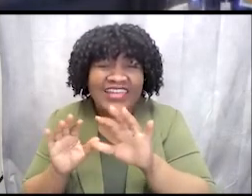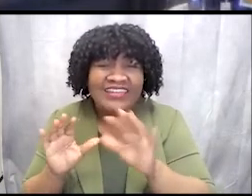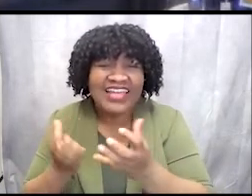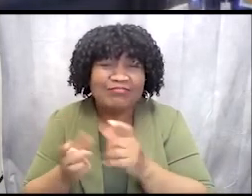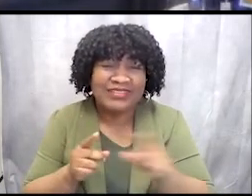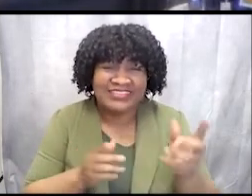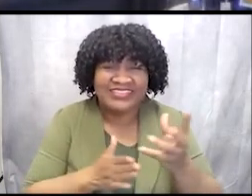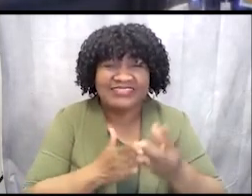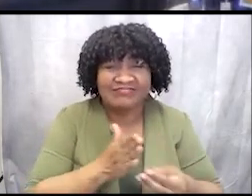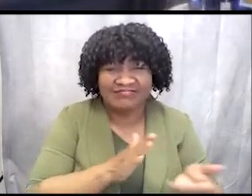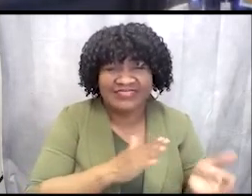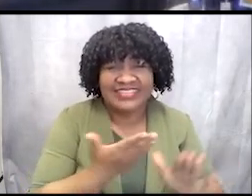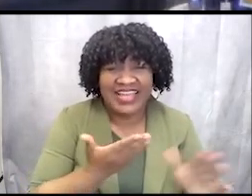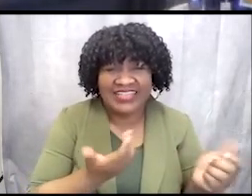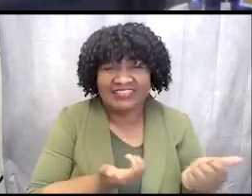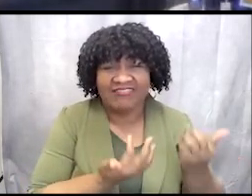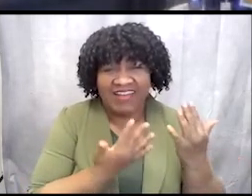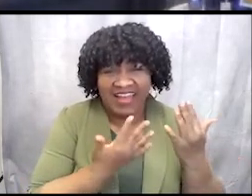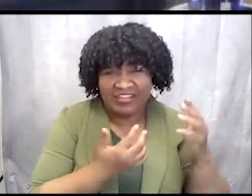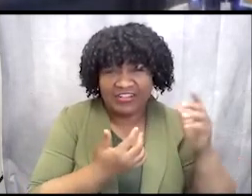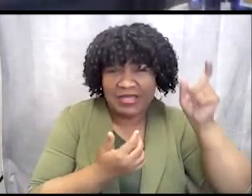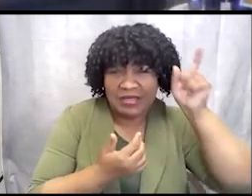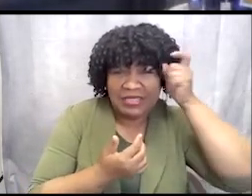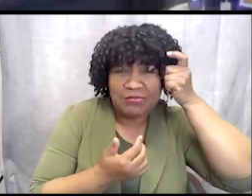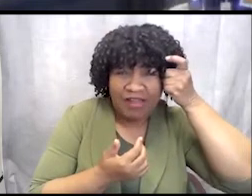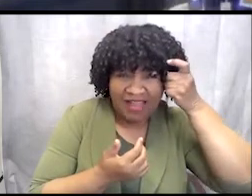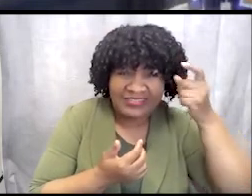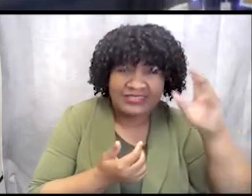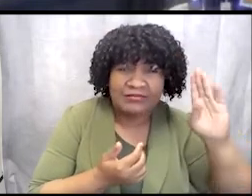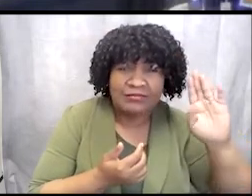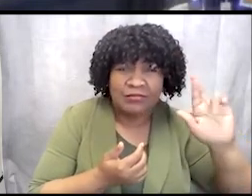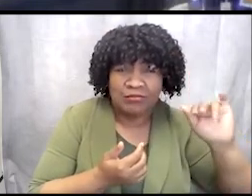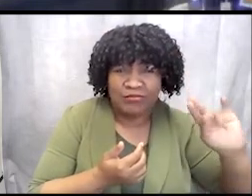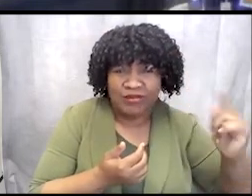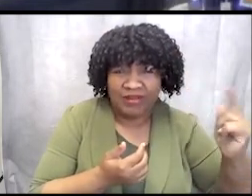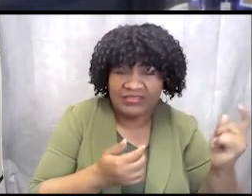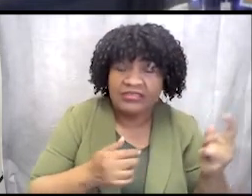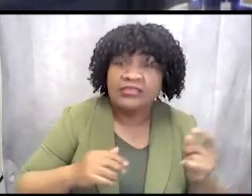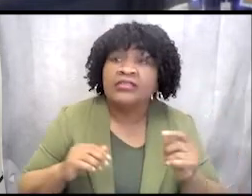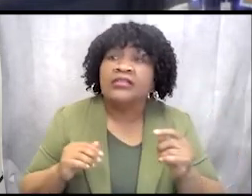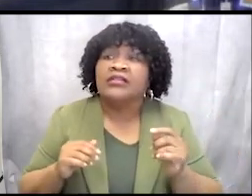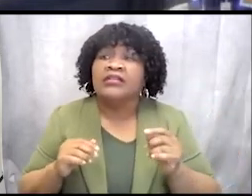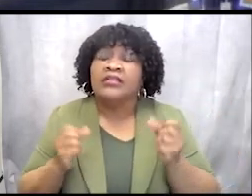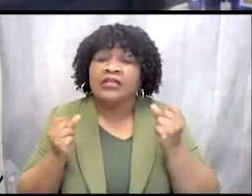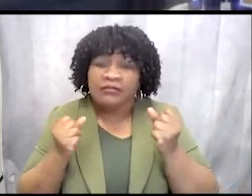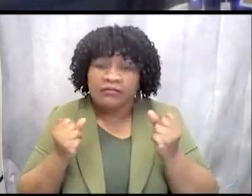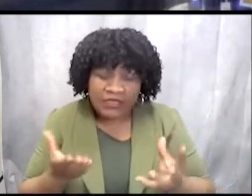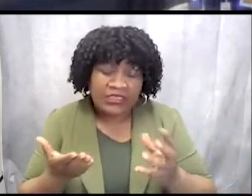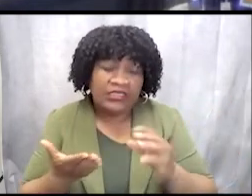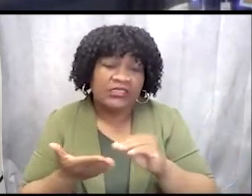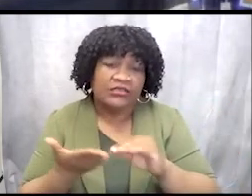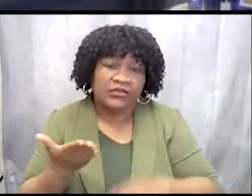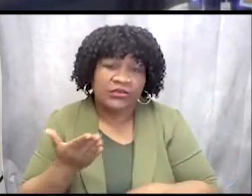But I also think about a lot of our children who are in our schools whose promise and potential gets snuffed out